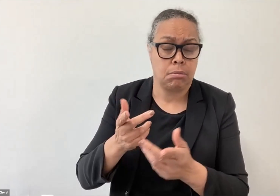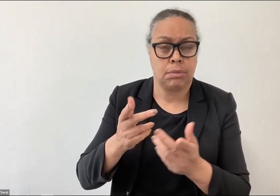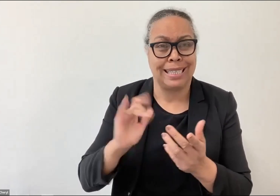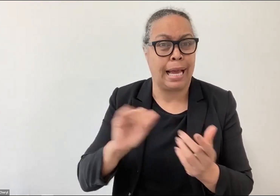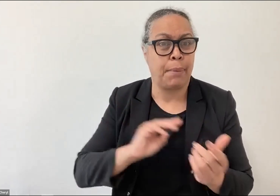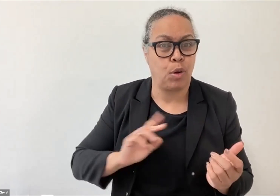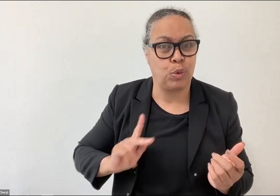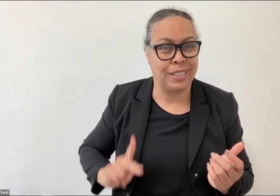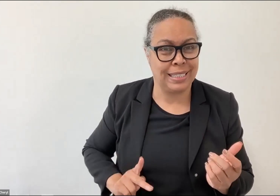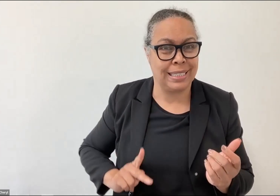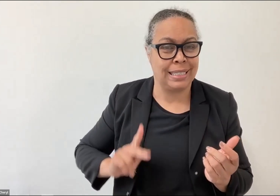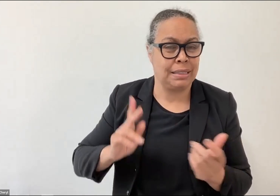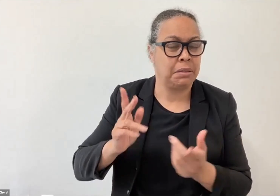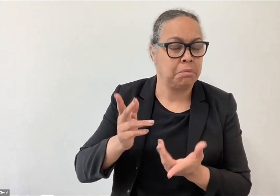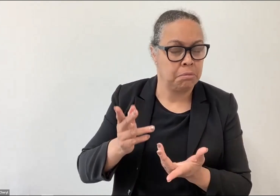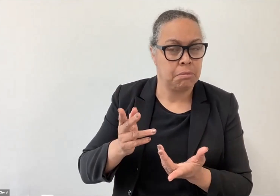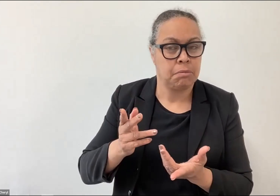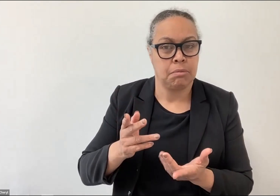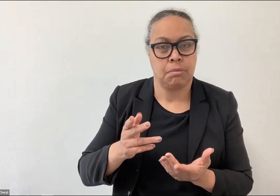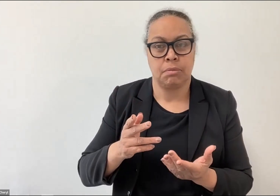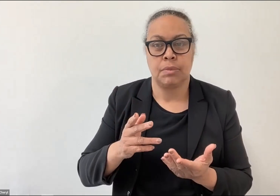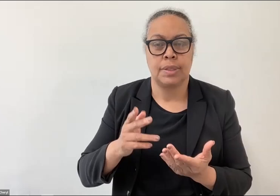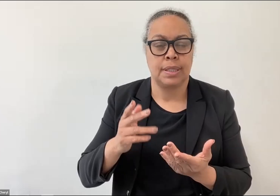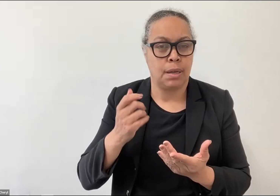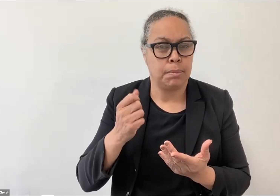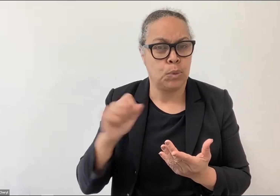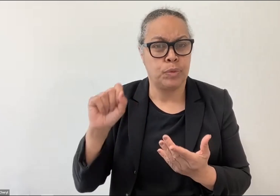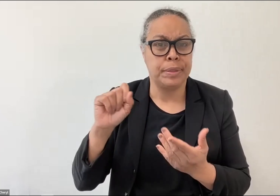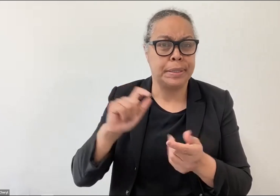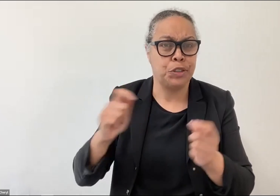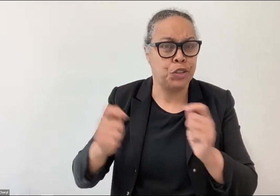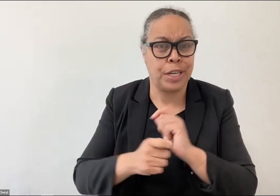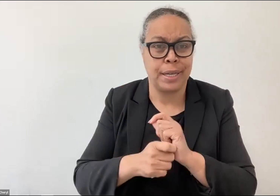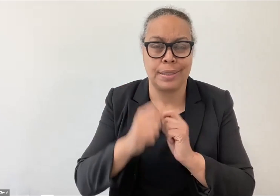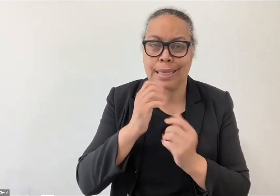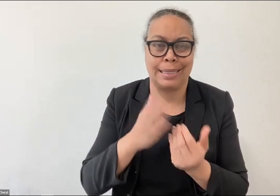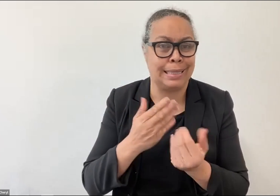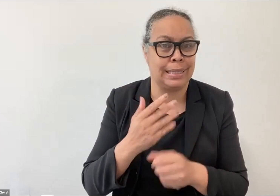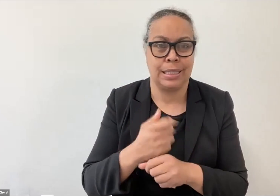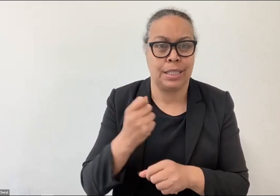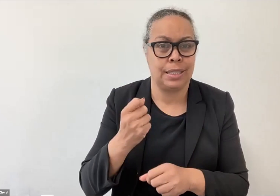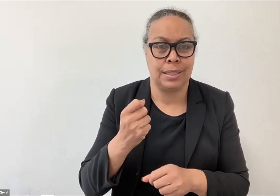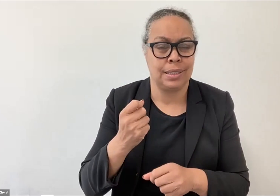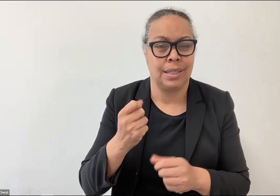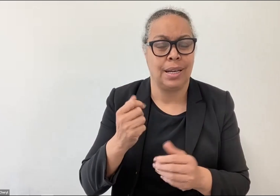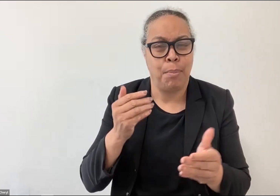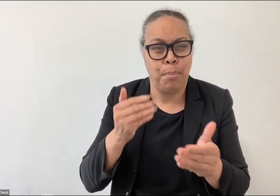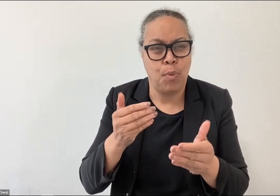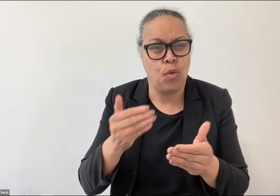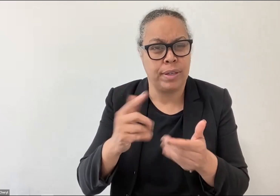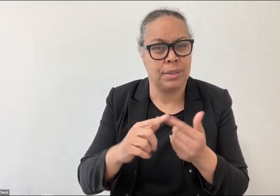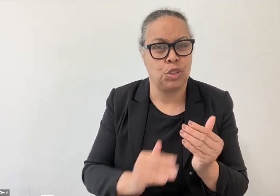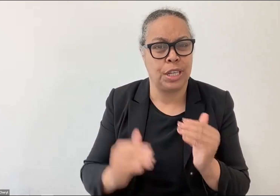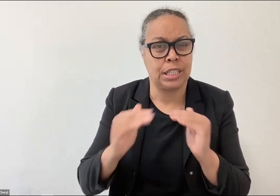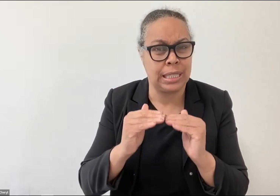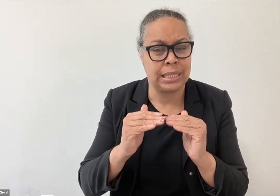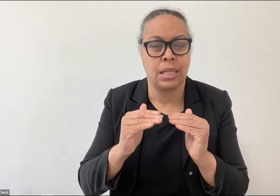Martin Luther. King movements and change don't come easily moving towards justice.